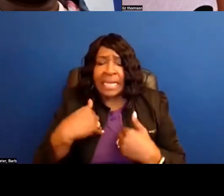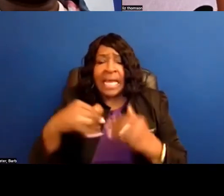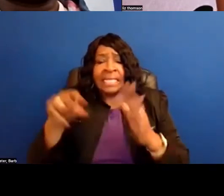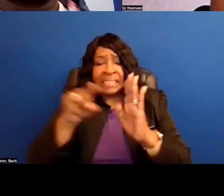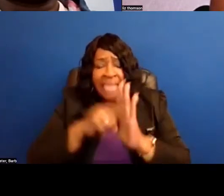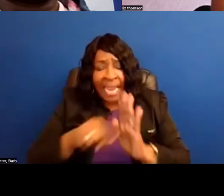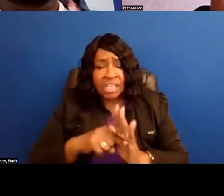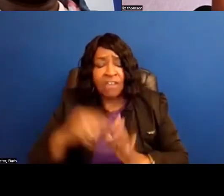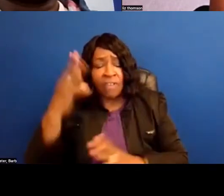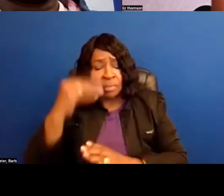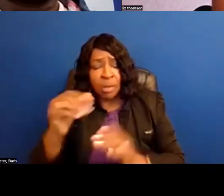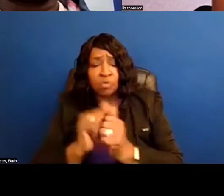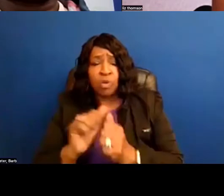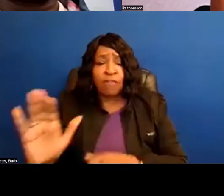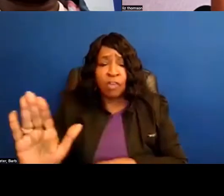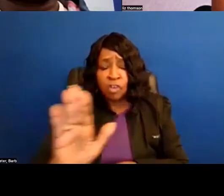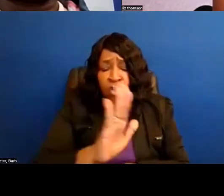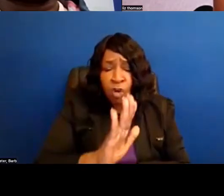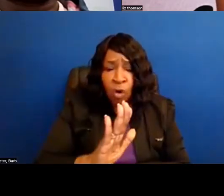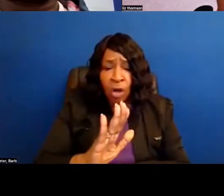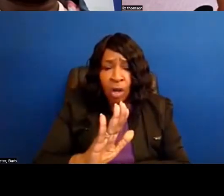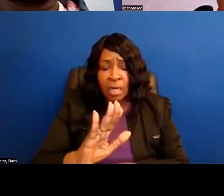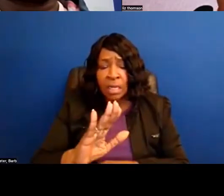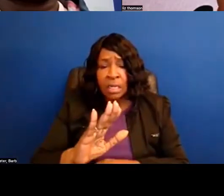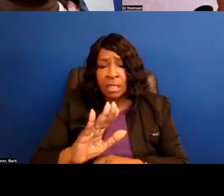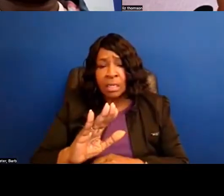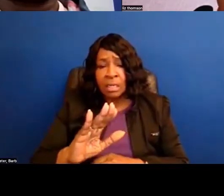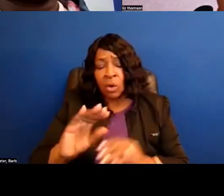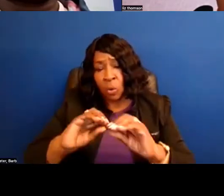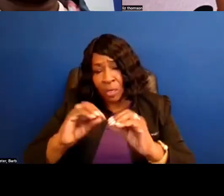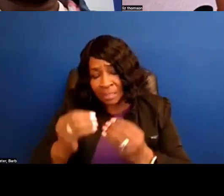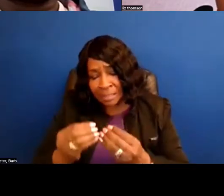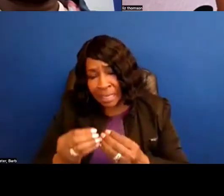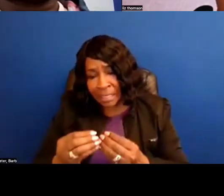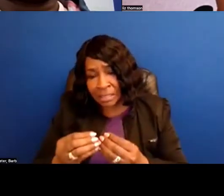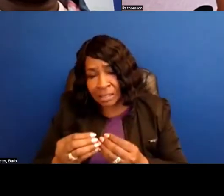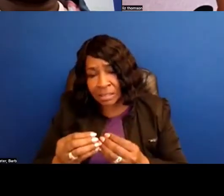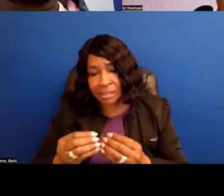with your unit that facilitates accommodations.